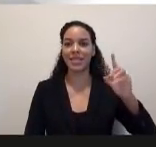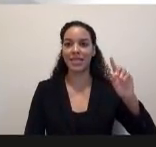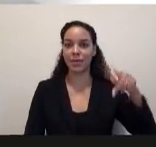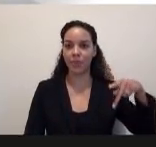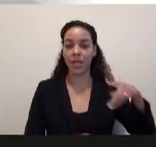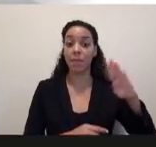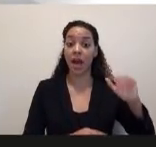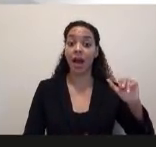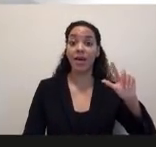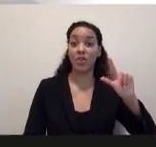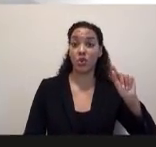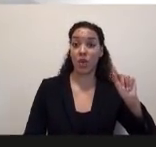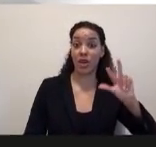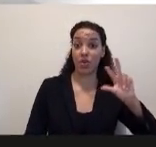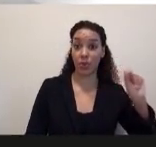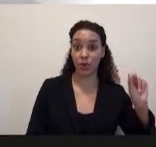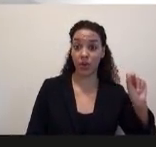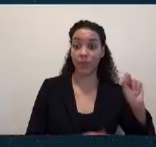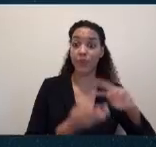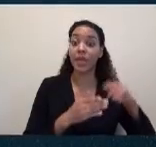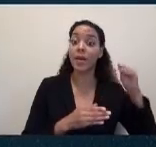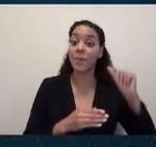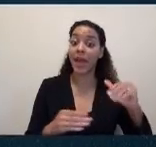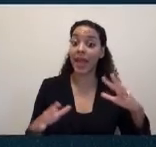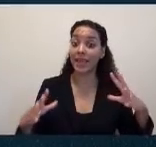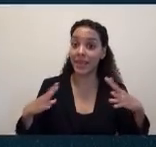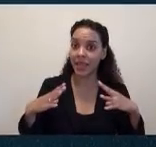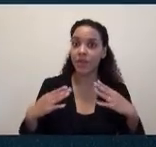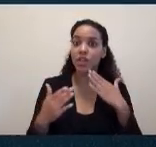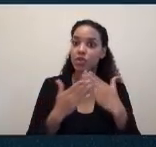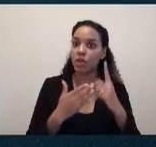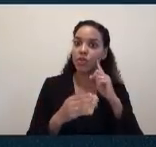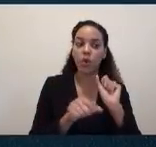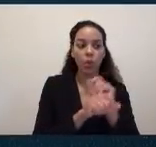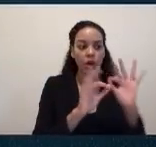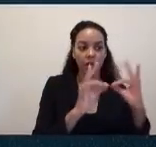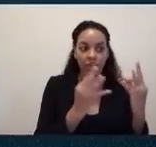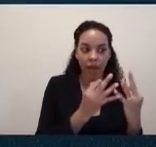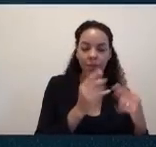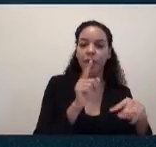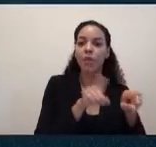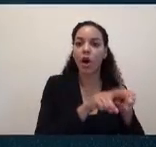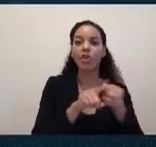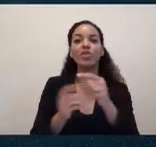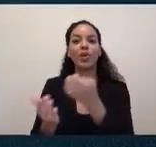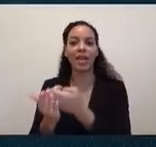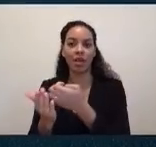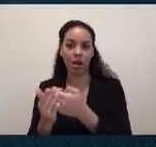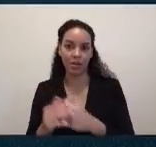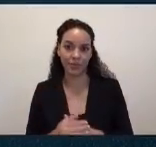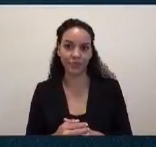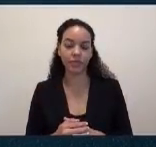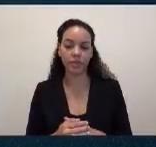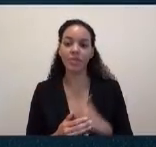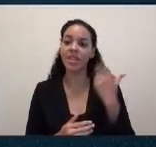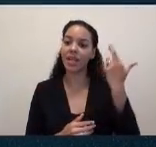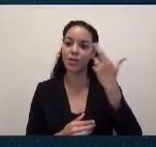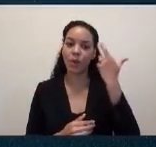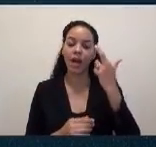is not only good for the working family, it's good for our economy and that's why it's so critical for the Biden Harris Build Back Better Agenda.